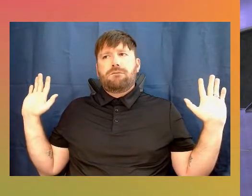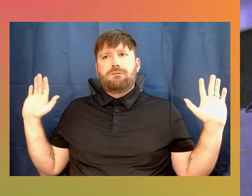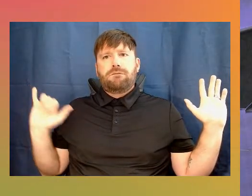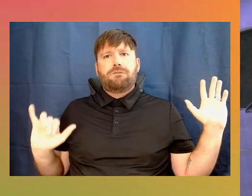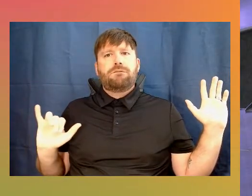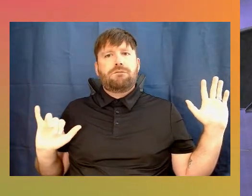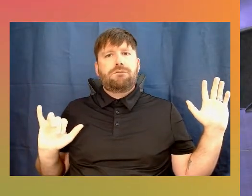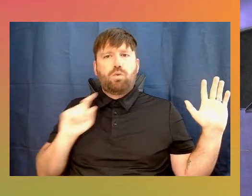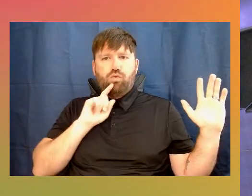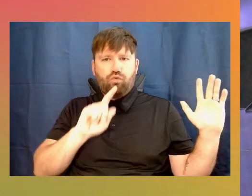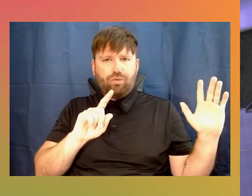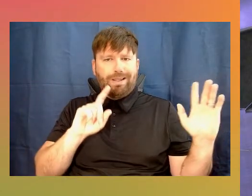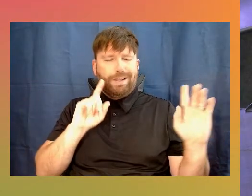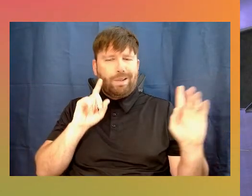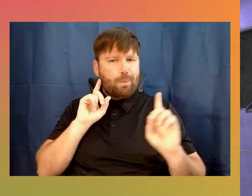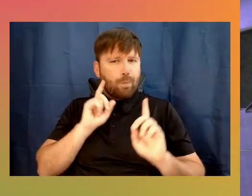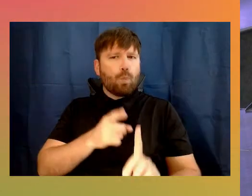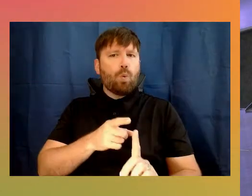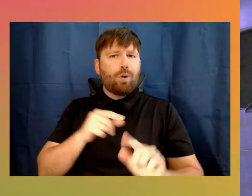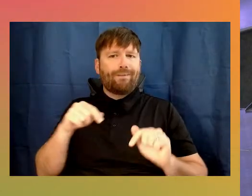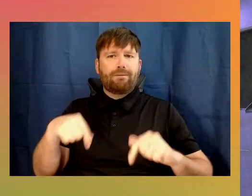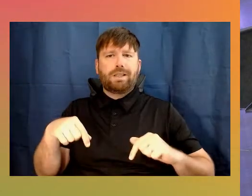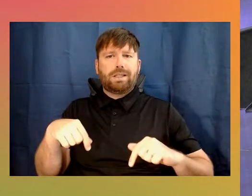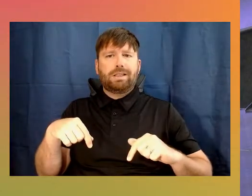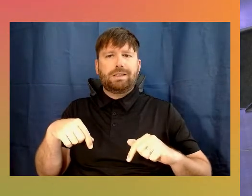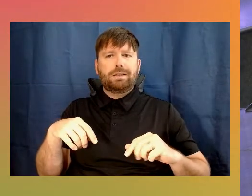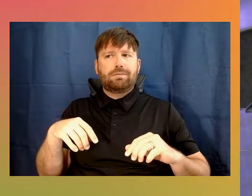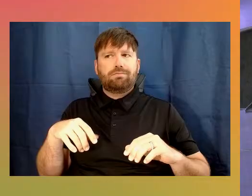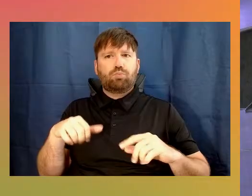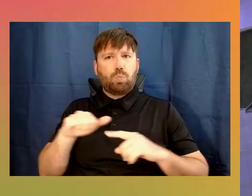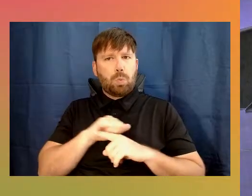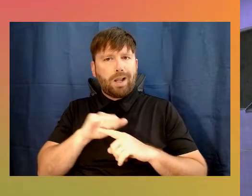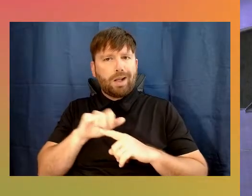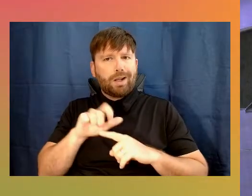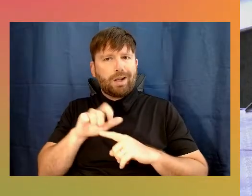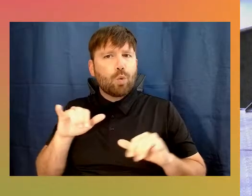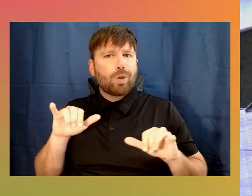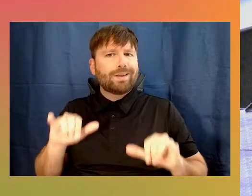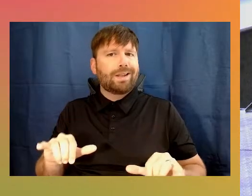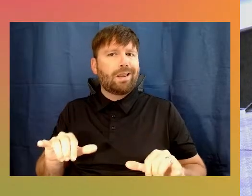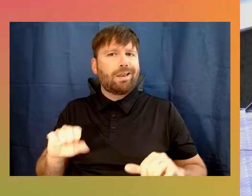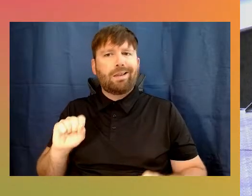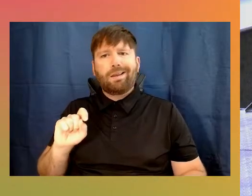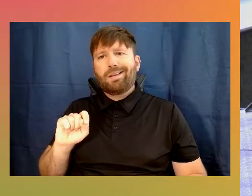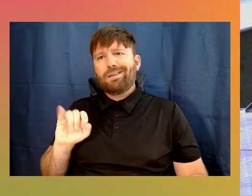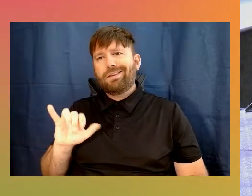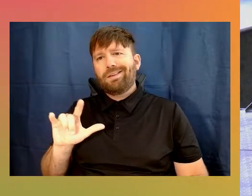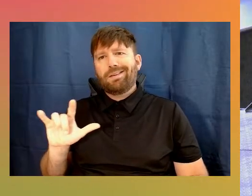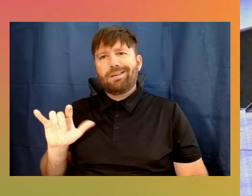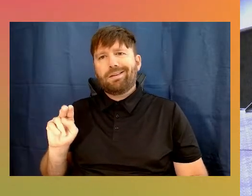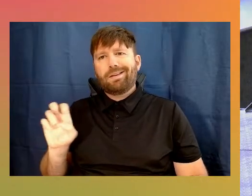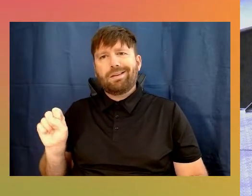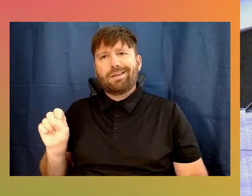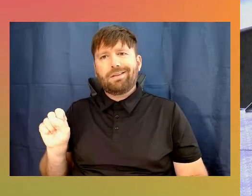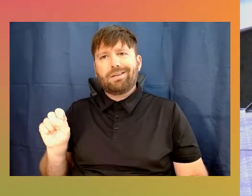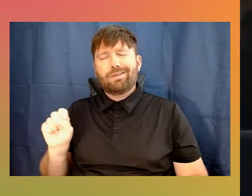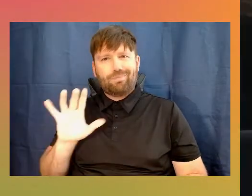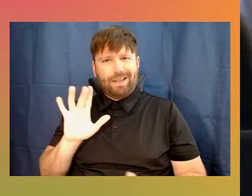SURRENDER. THIS IS THE WHOLE PURPOSE OF